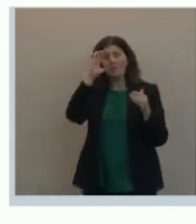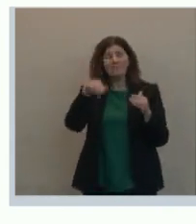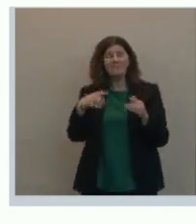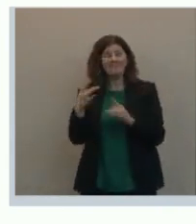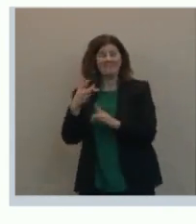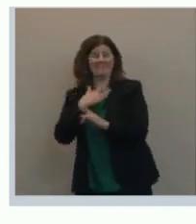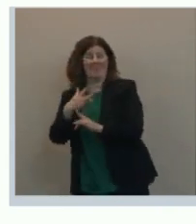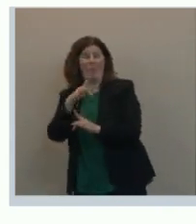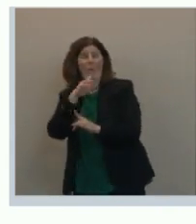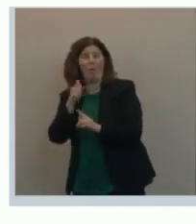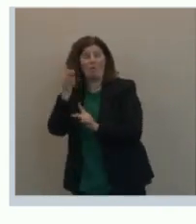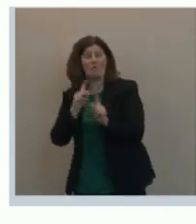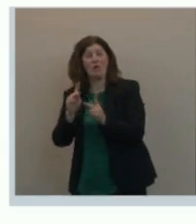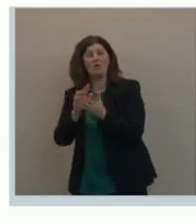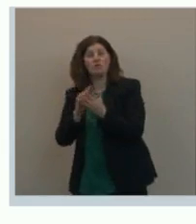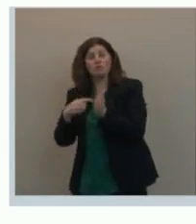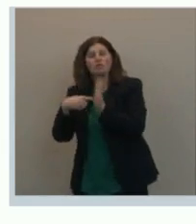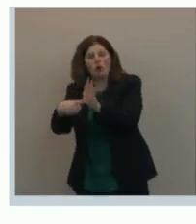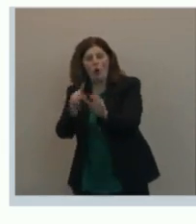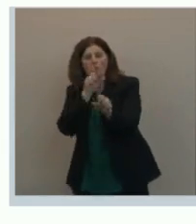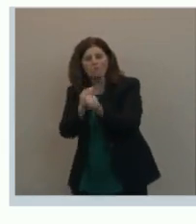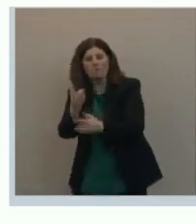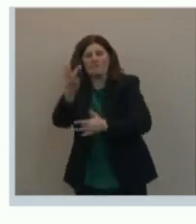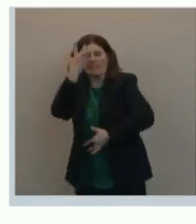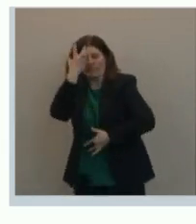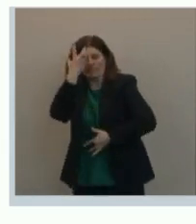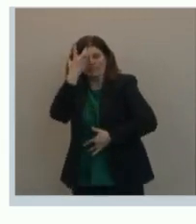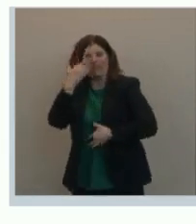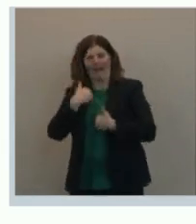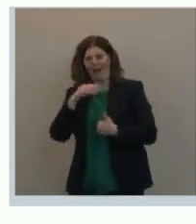THAT IS SOMETHING TO BE AWARE OF.